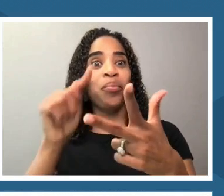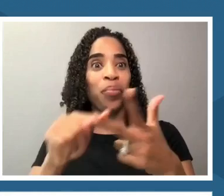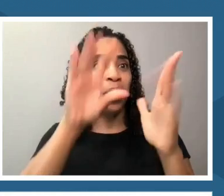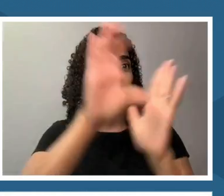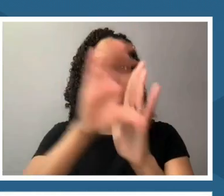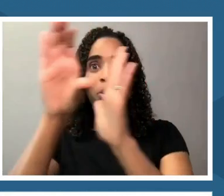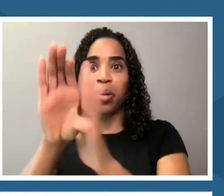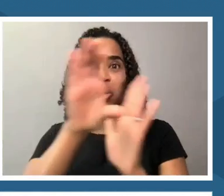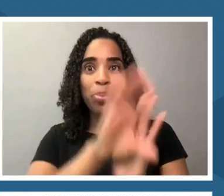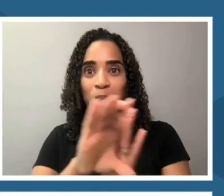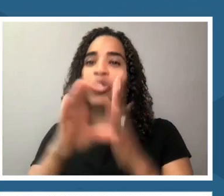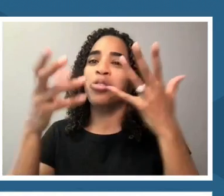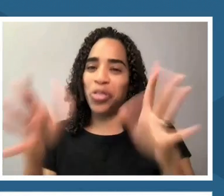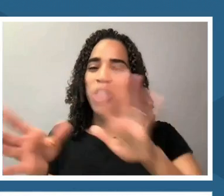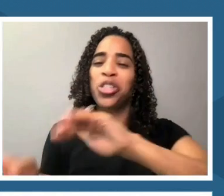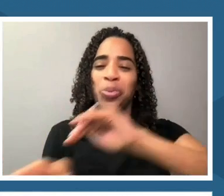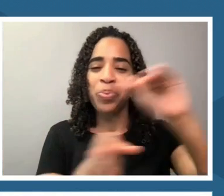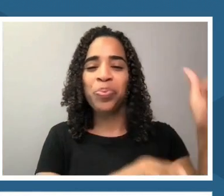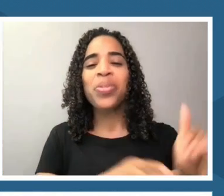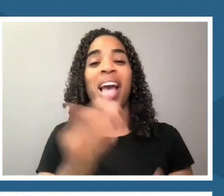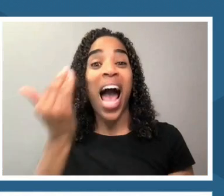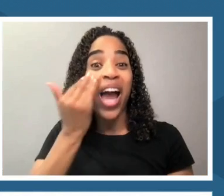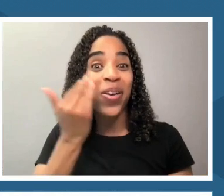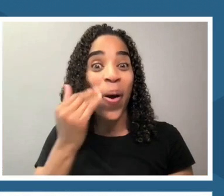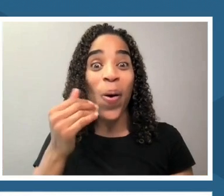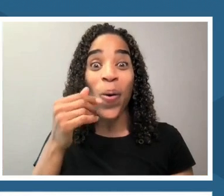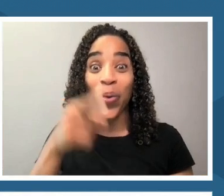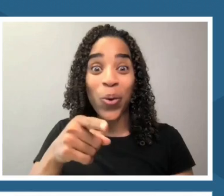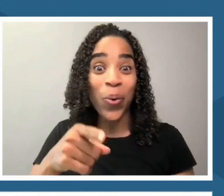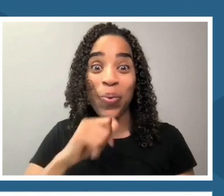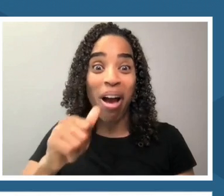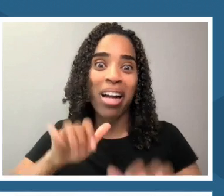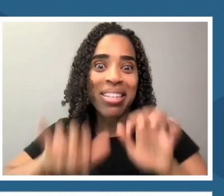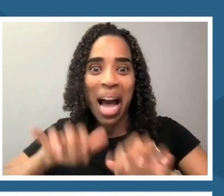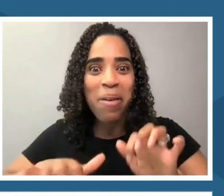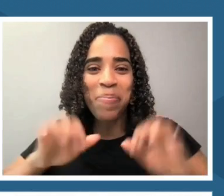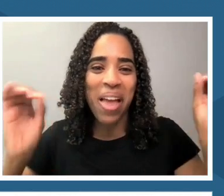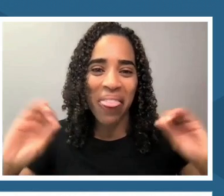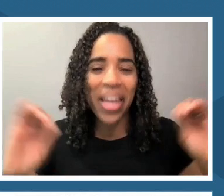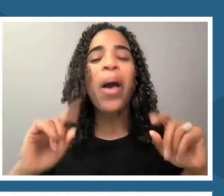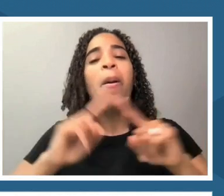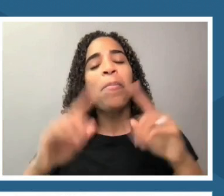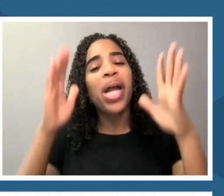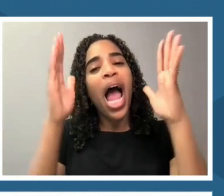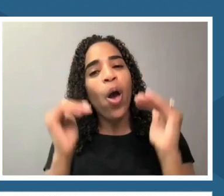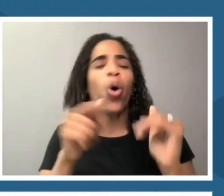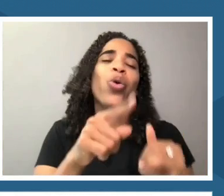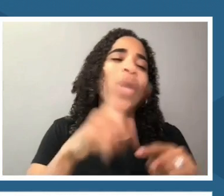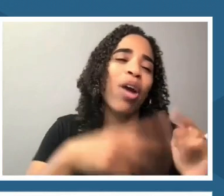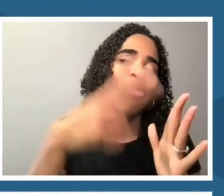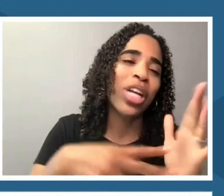your responses we do hope that you enjoyed reading along actually no you weren't reading each other's comments